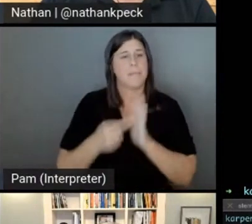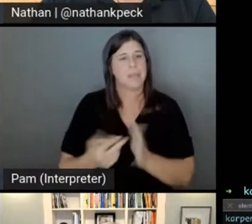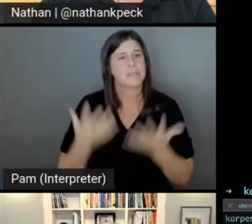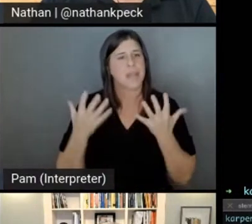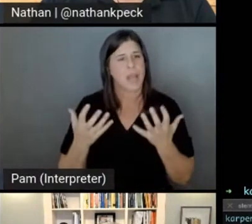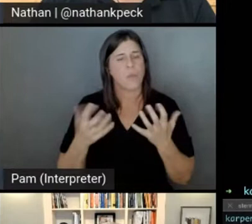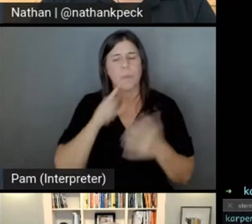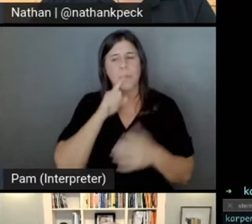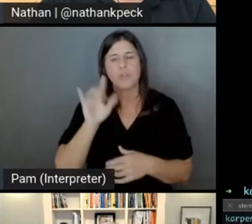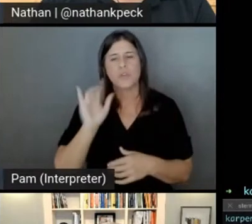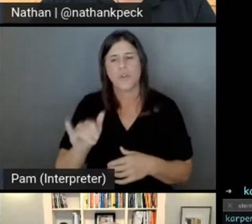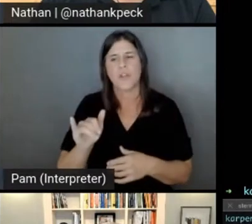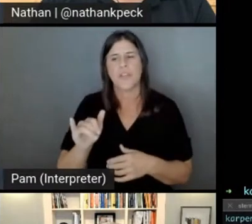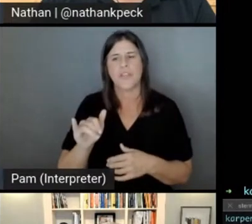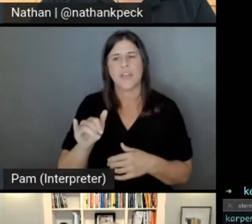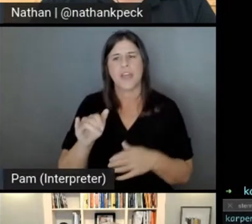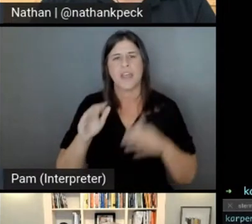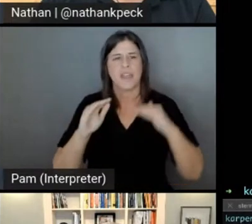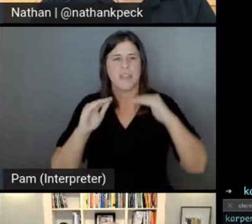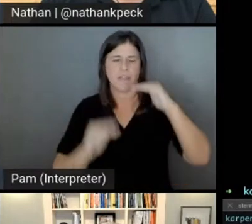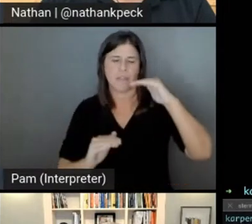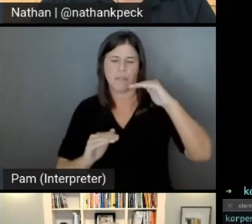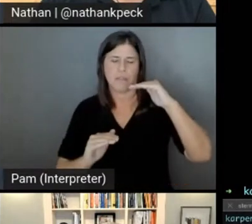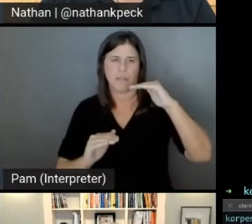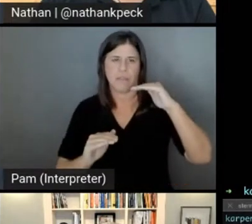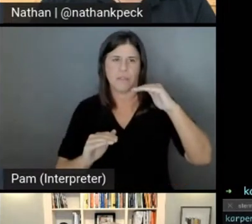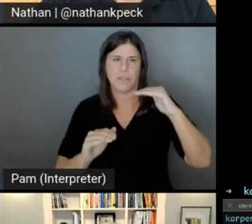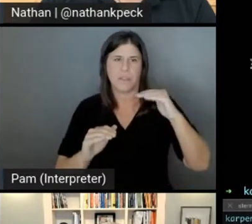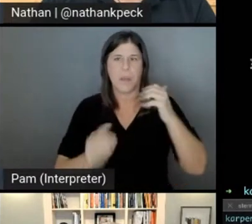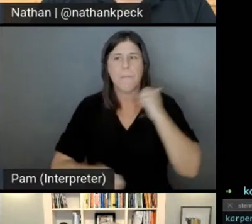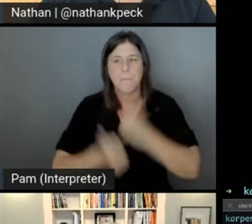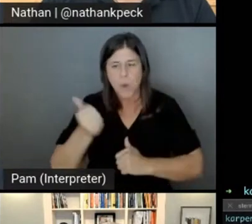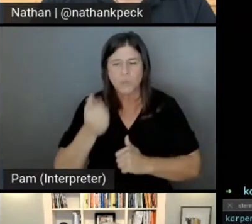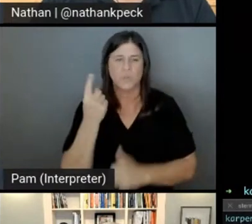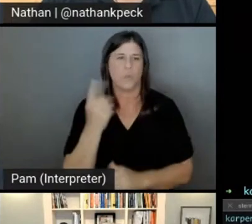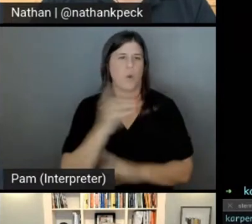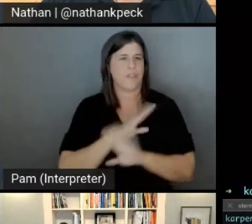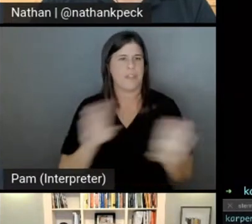that the imbalance between the zones is at most one and Karpenter will do that math for us.